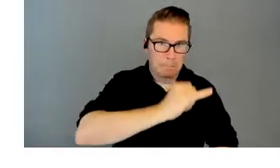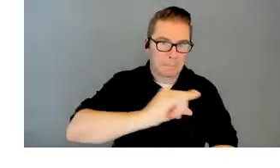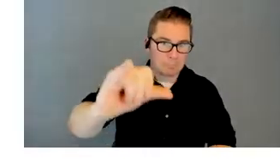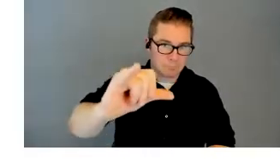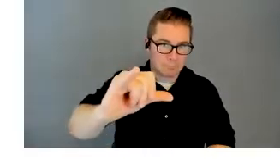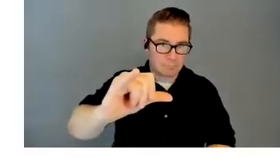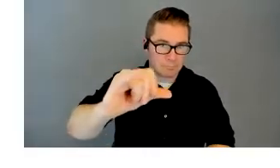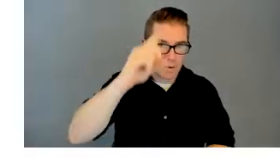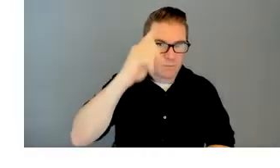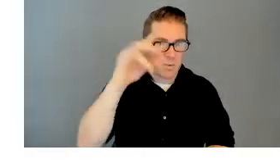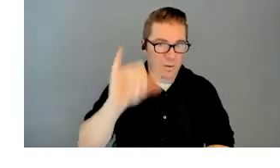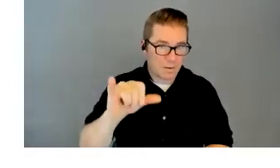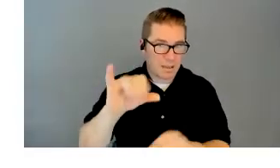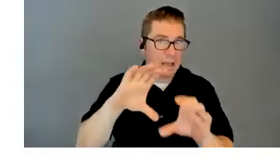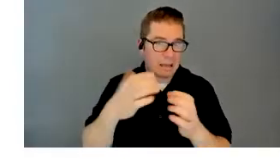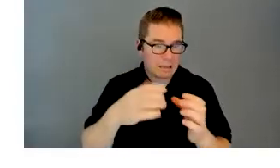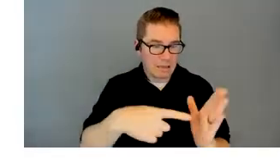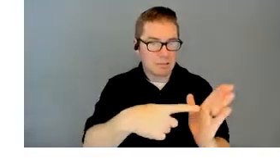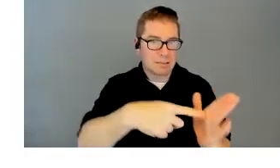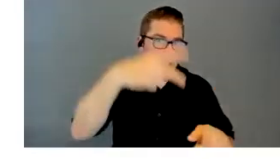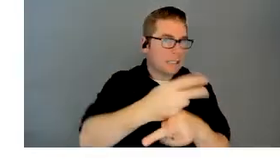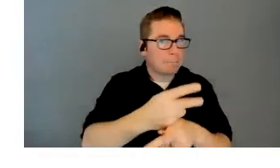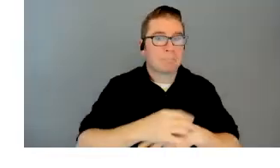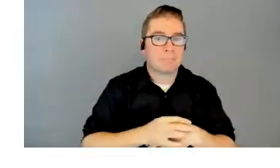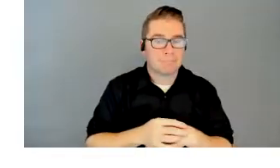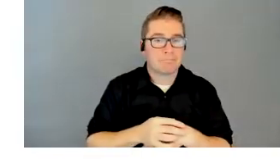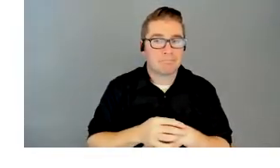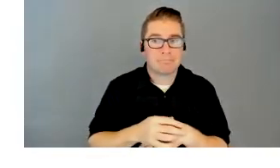So when students are wanting to go to a different college,